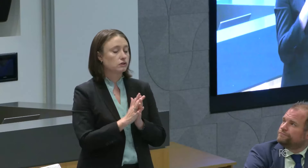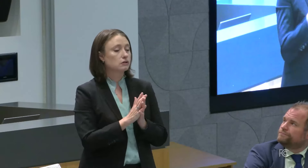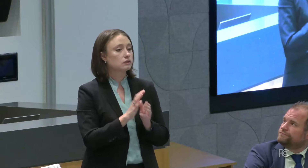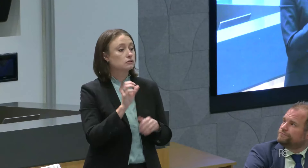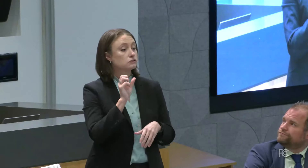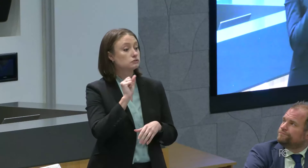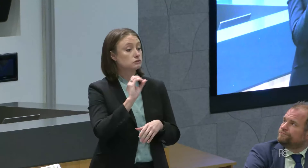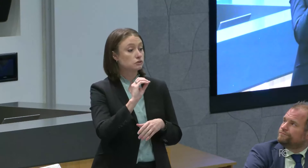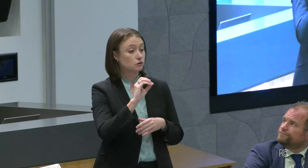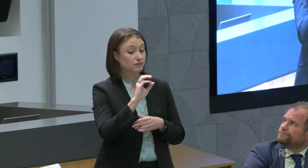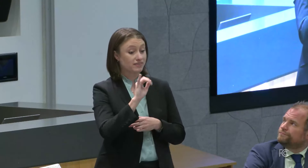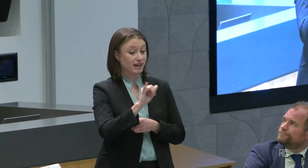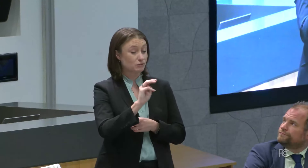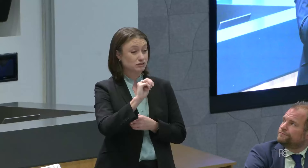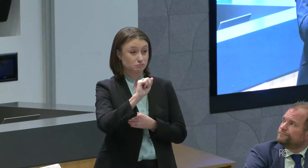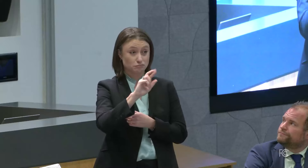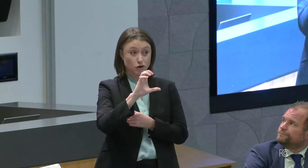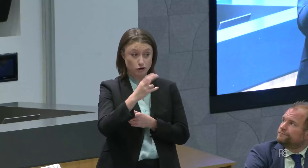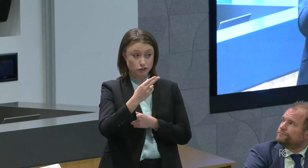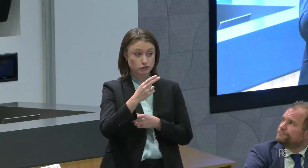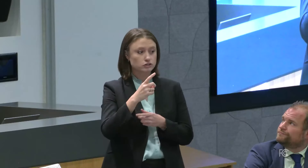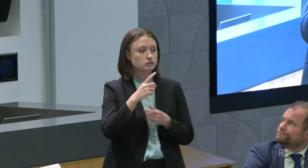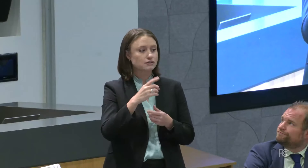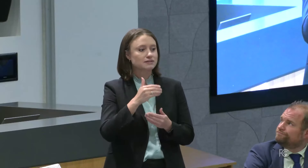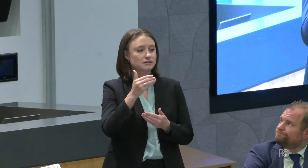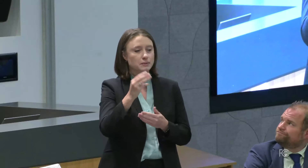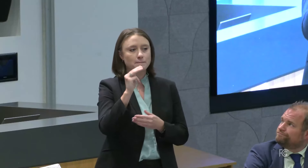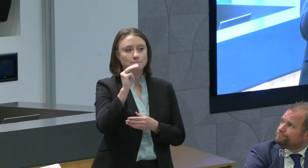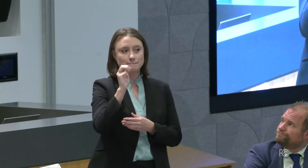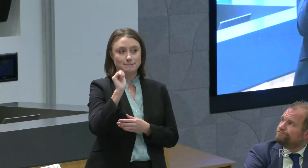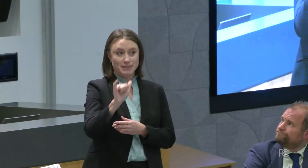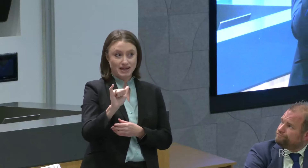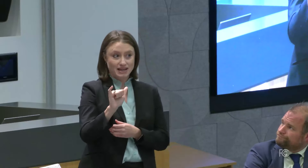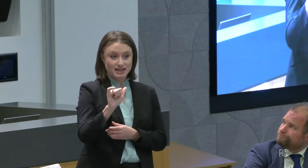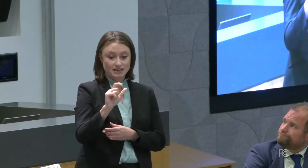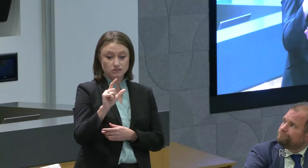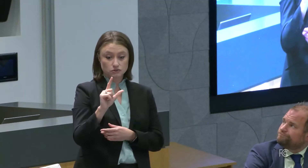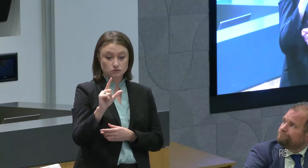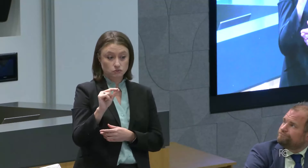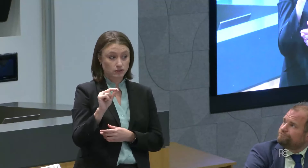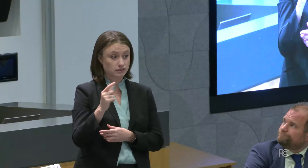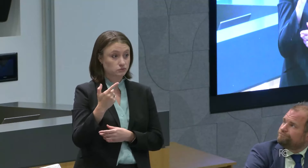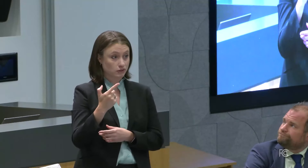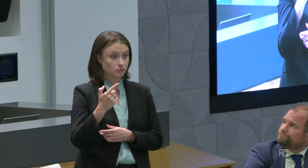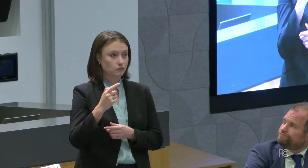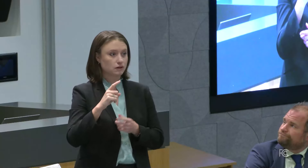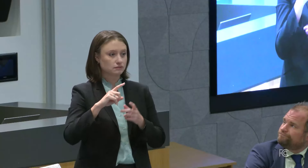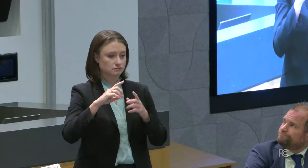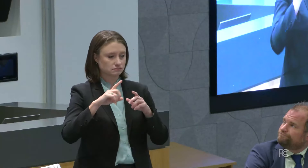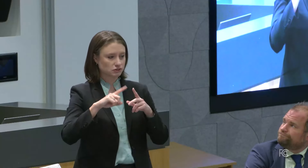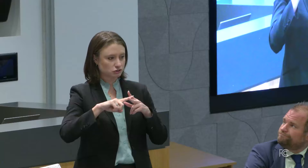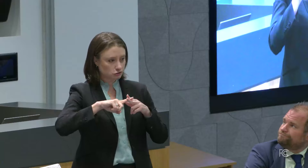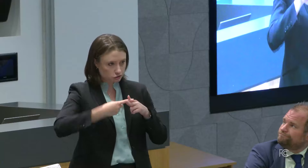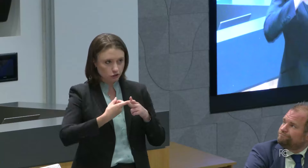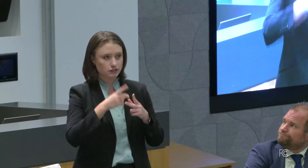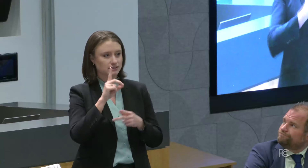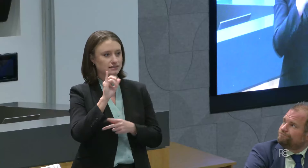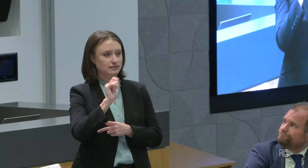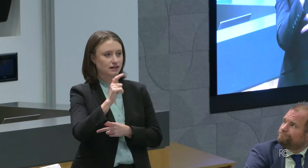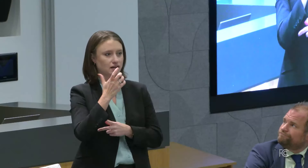DISABILITY-SPECIFIC HOTLINE TO ENSURE THAT PEOPLE WITH DISABILITIES HAD ACCESS TO BEING ABLE TO RECEIVE THE